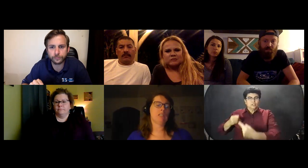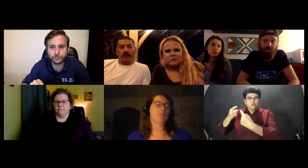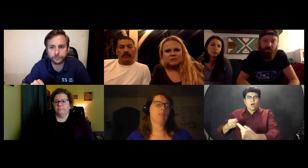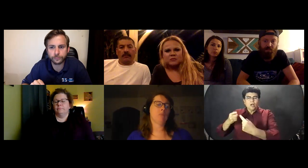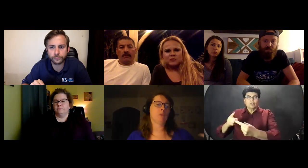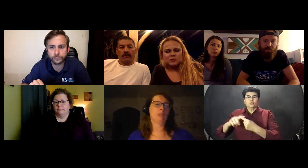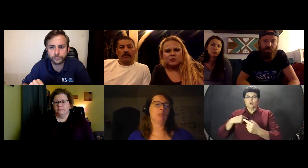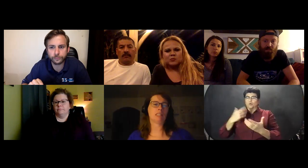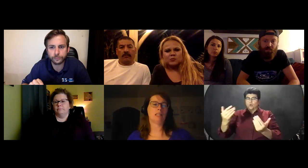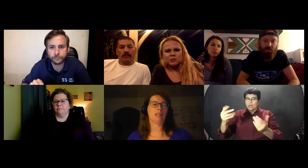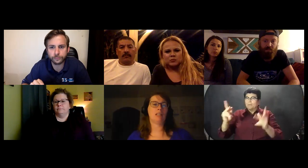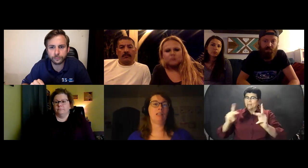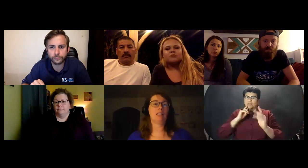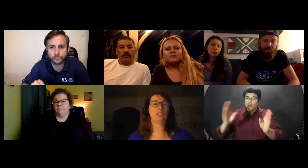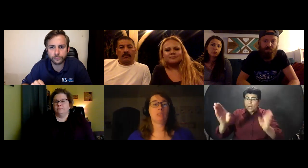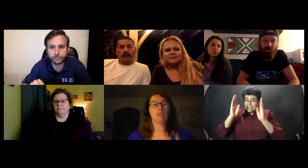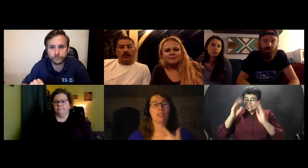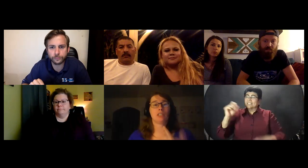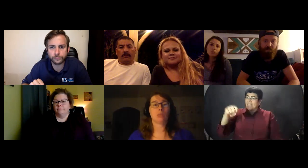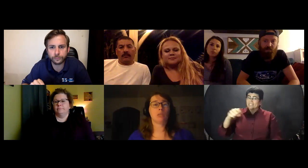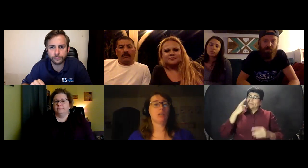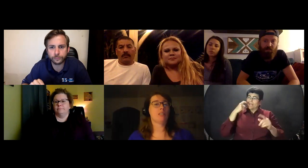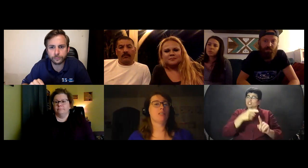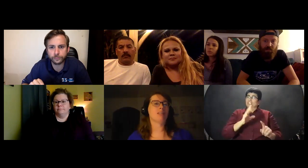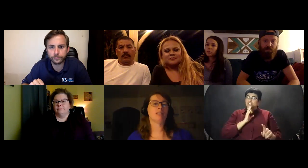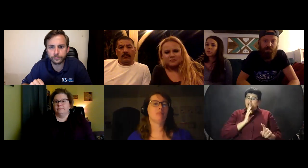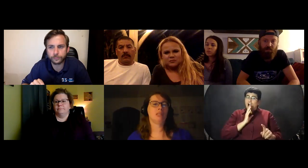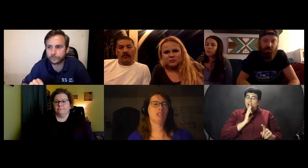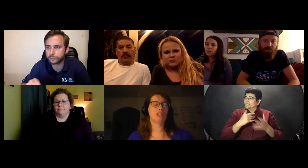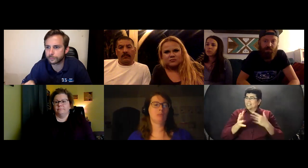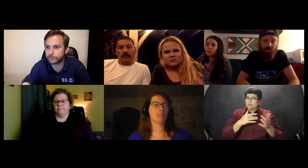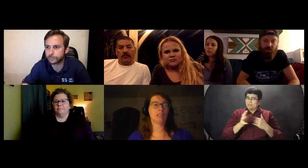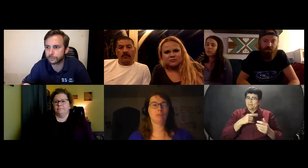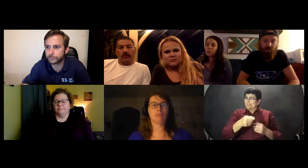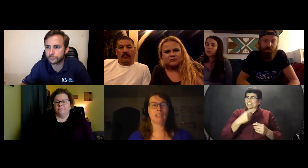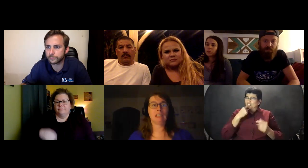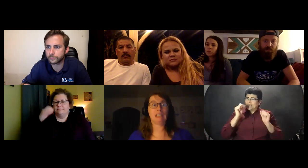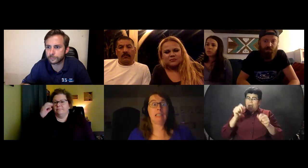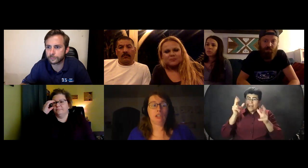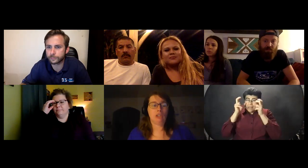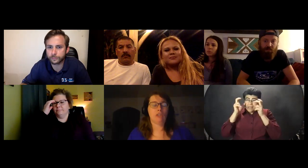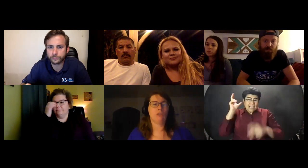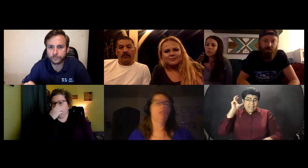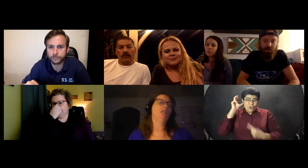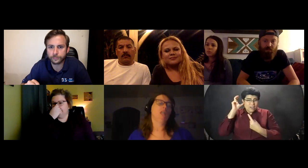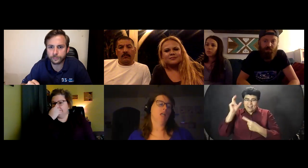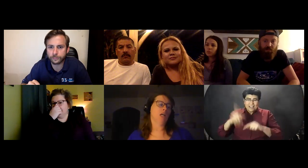people to listen that yeah just because she speaks doesn't mean she can receptively hear